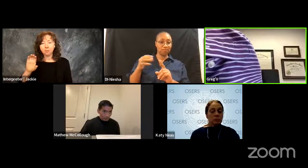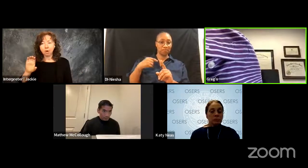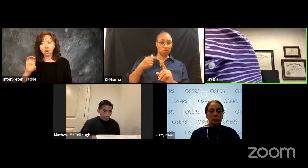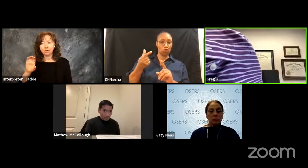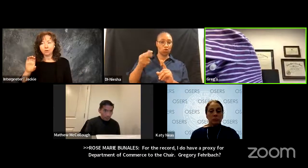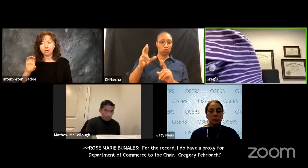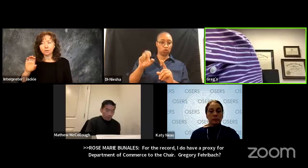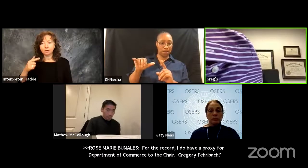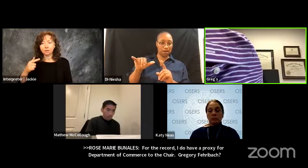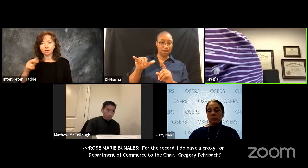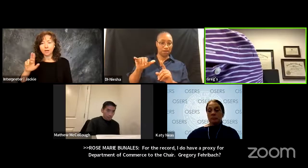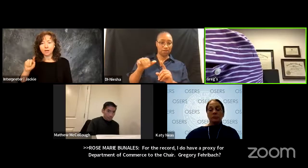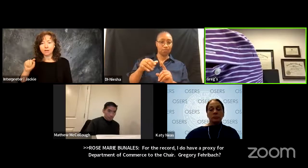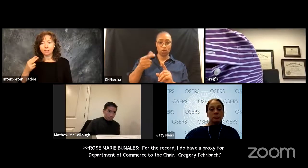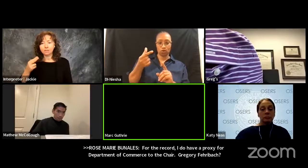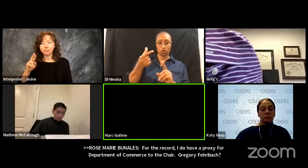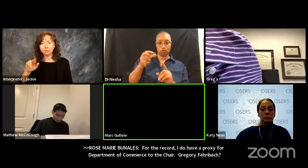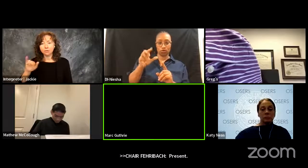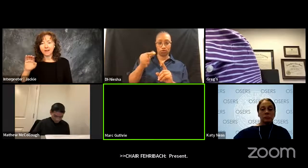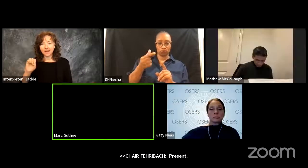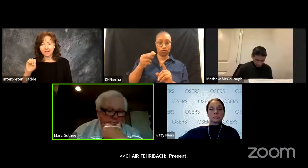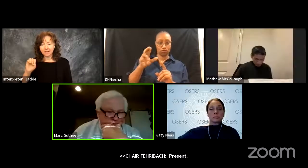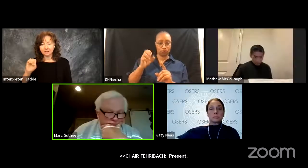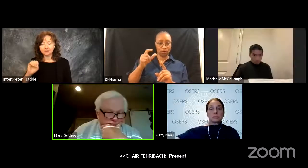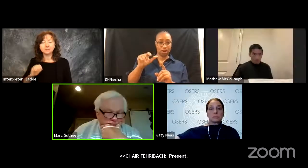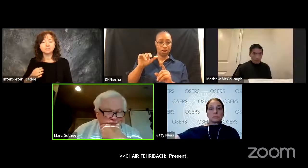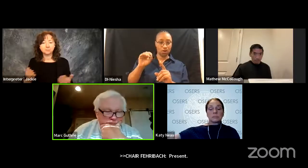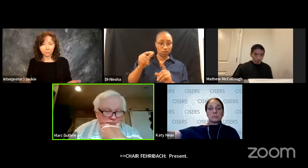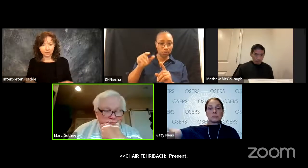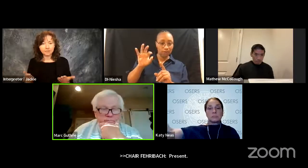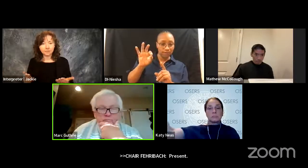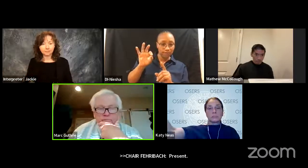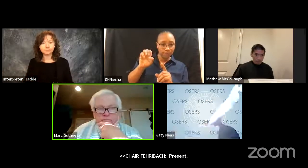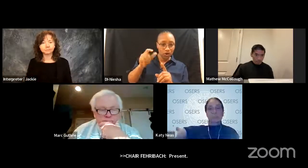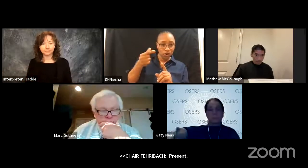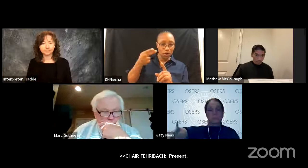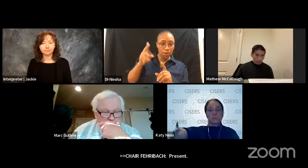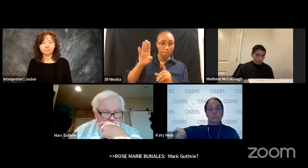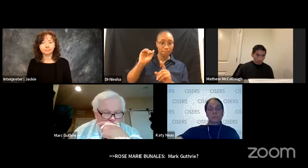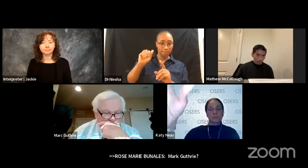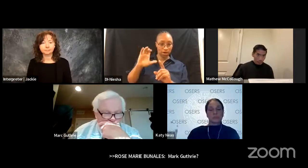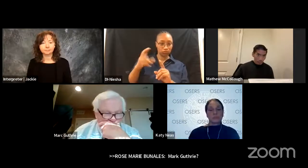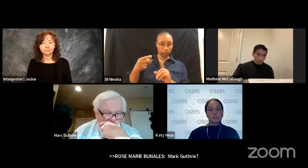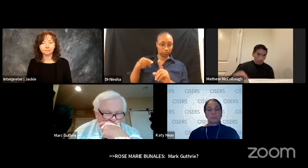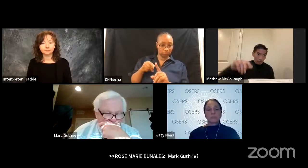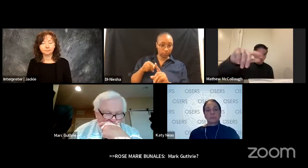Christopher Hart?